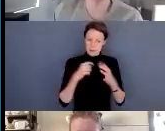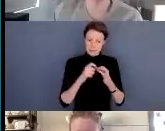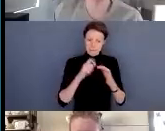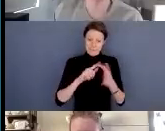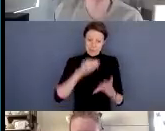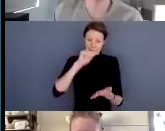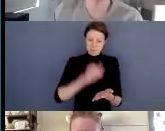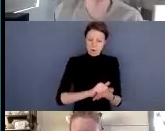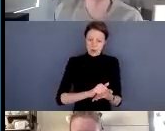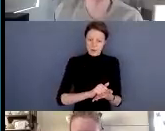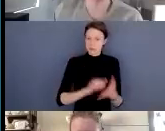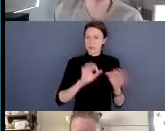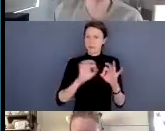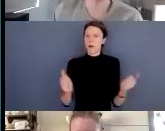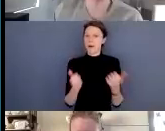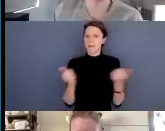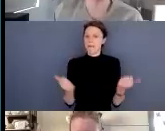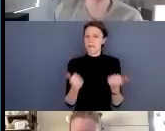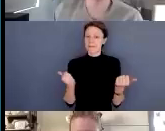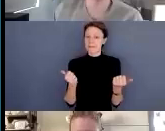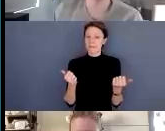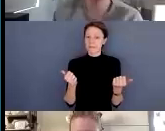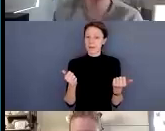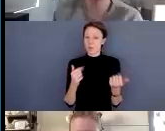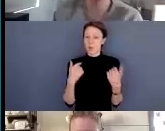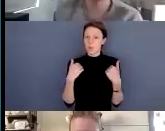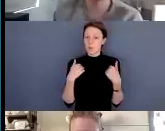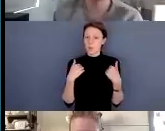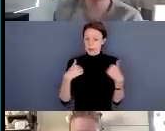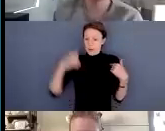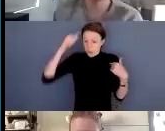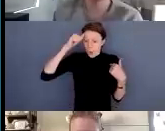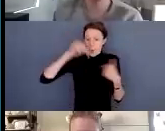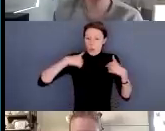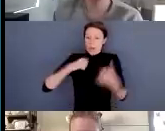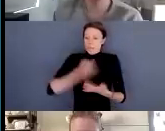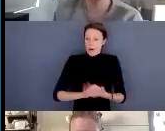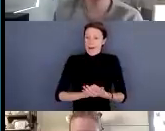isn't enough. So we don't want to just be right, we know we're right, okay but that's not enough.